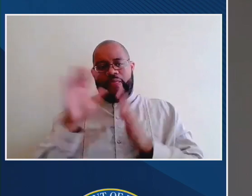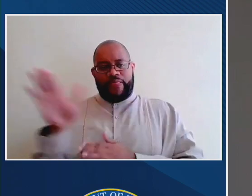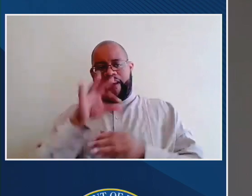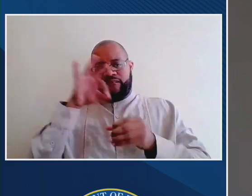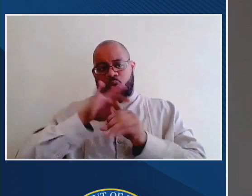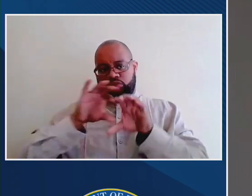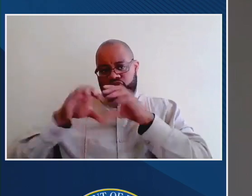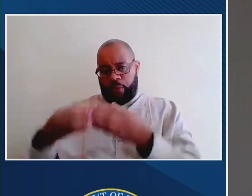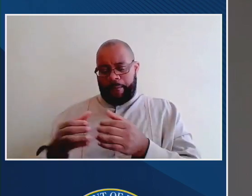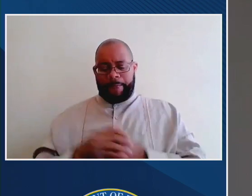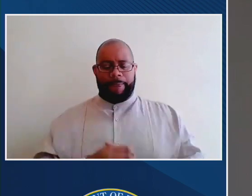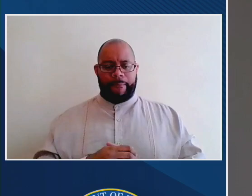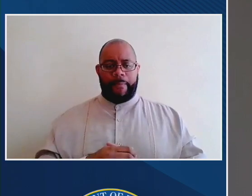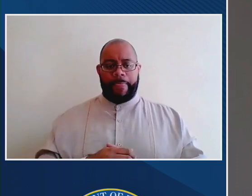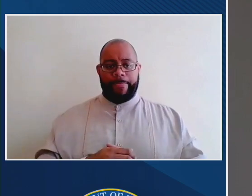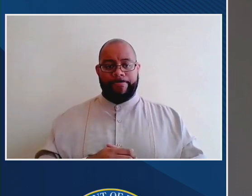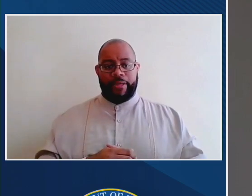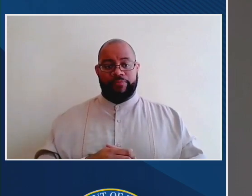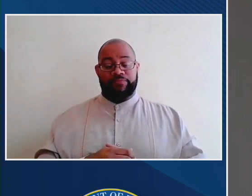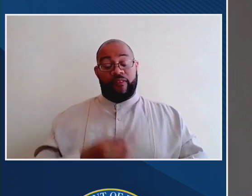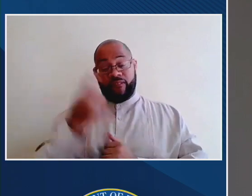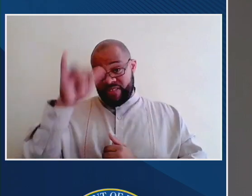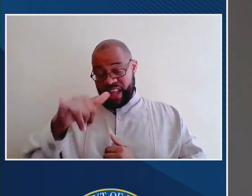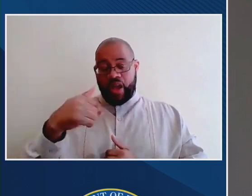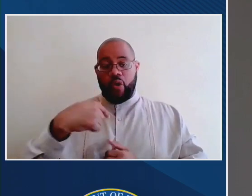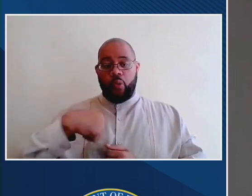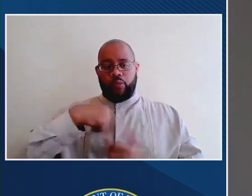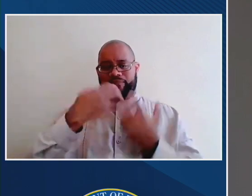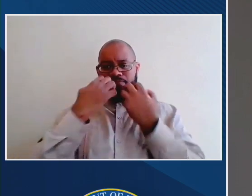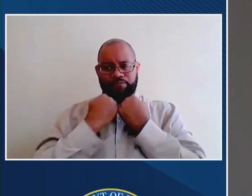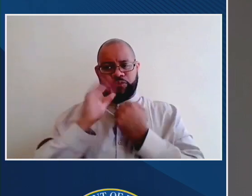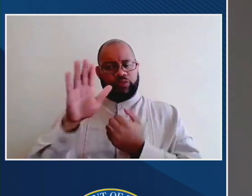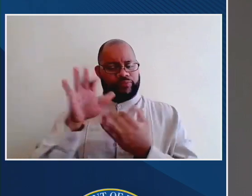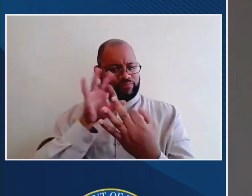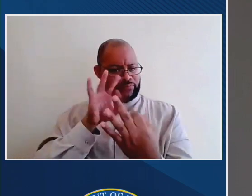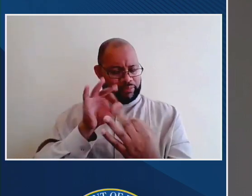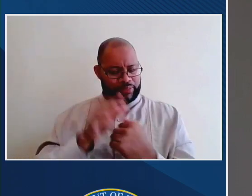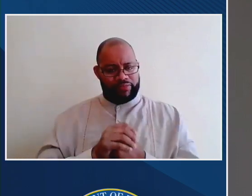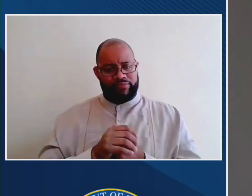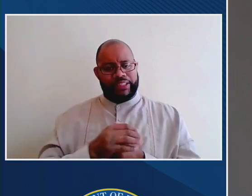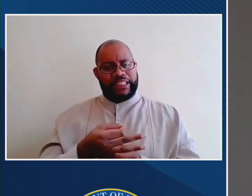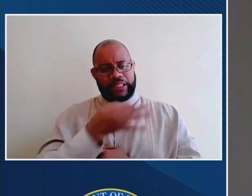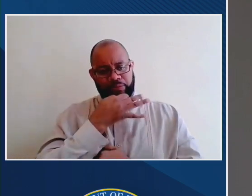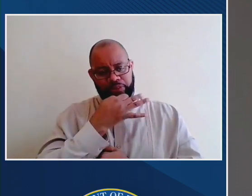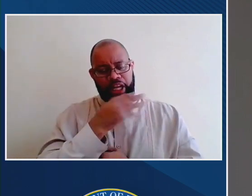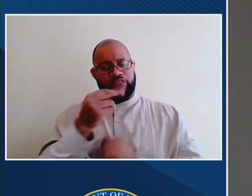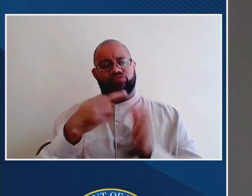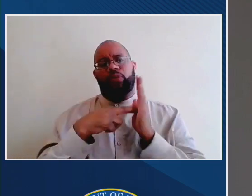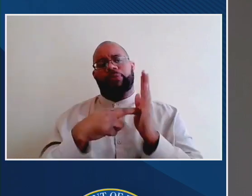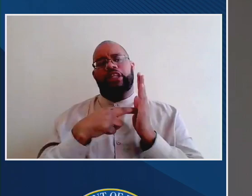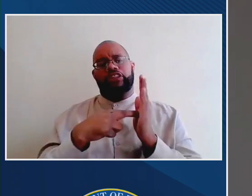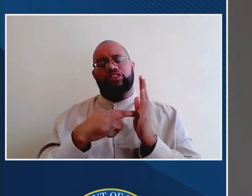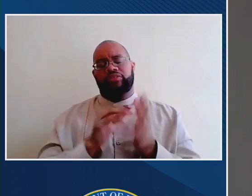To that end, we value the input, expertise and representation that both bring to the